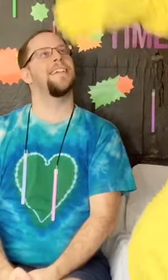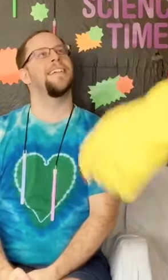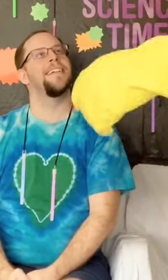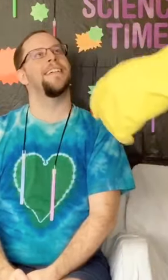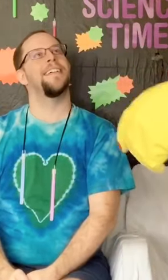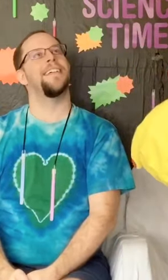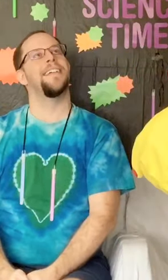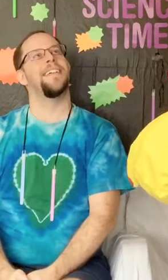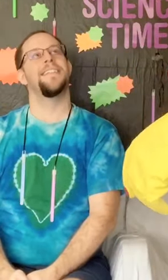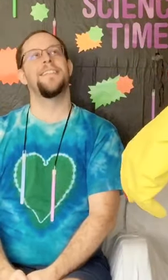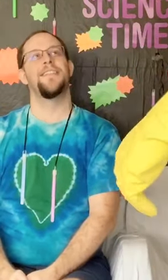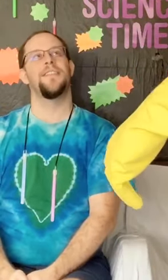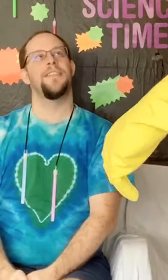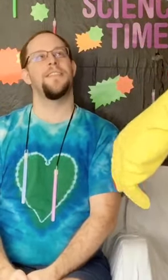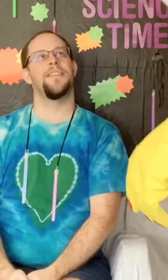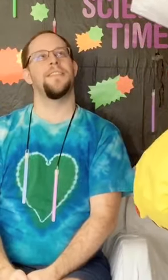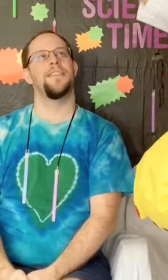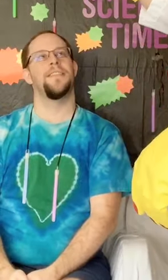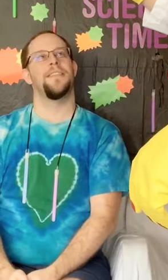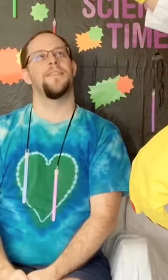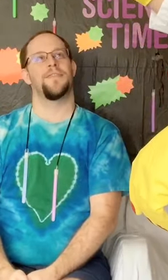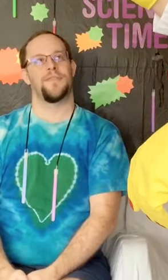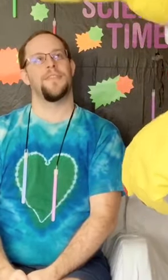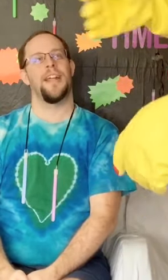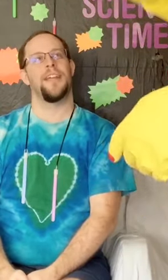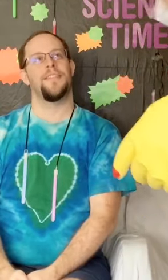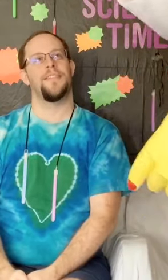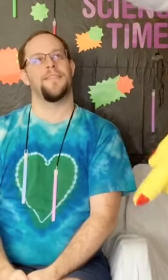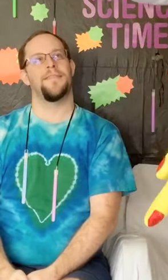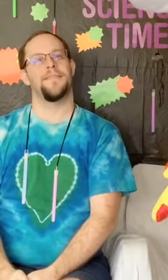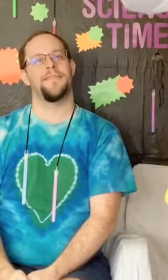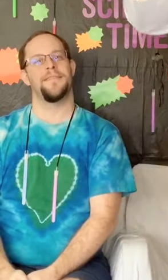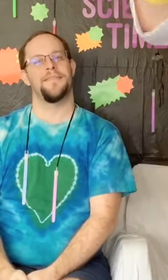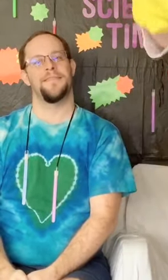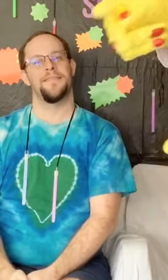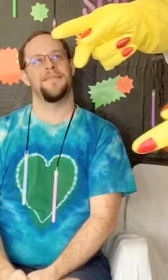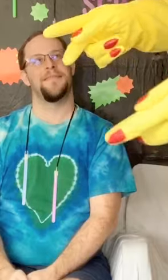Oh, grand...this is father. My grandma: she needed to be on,